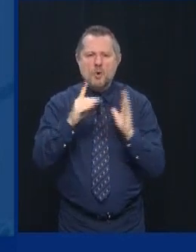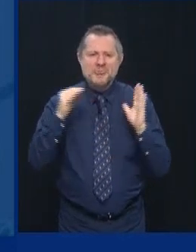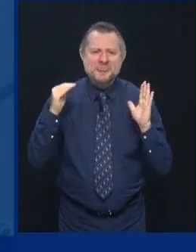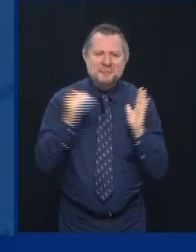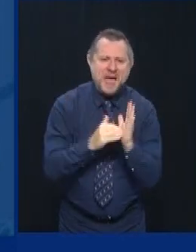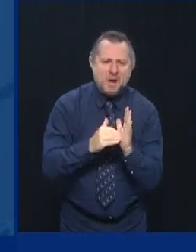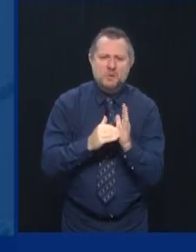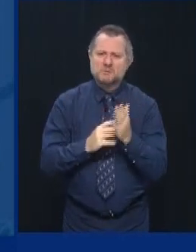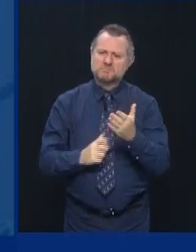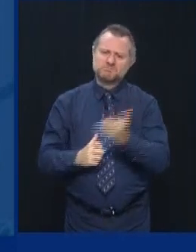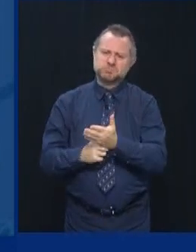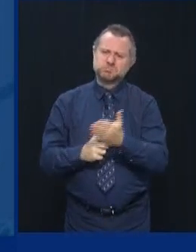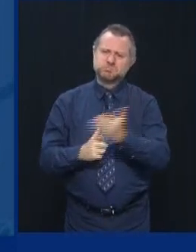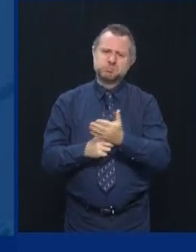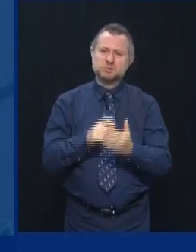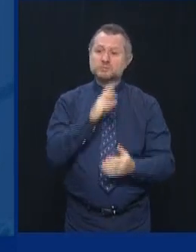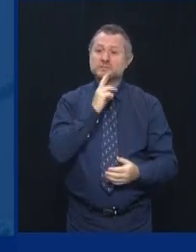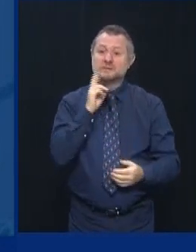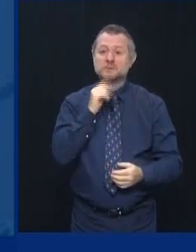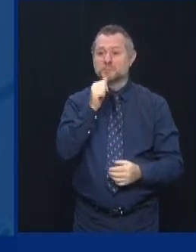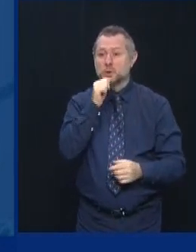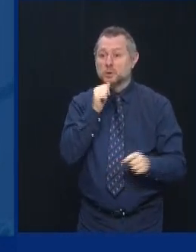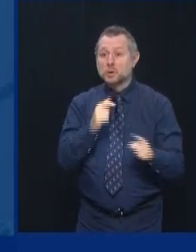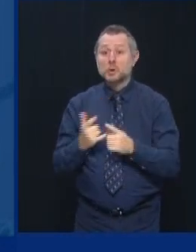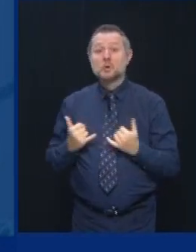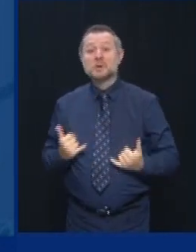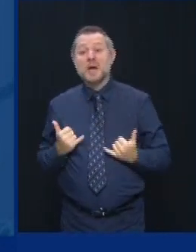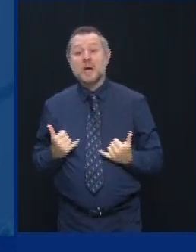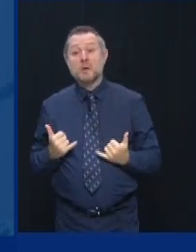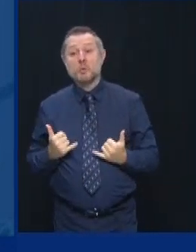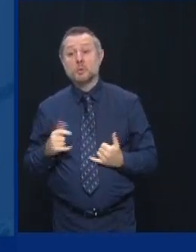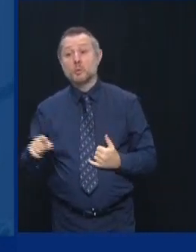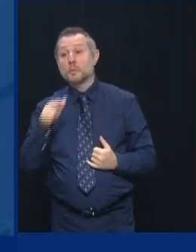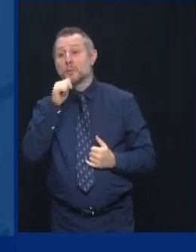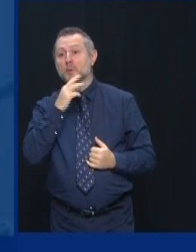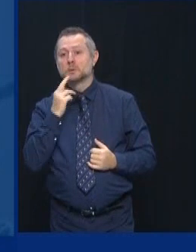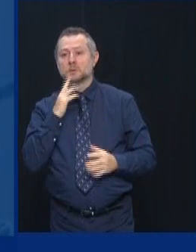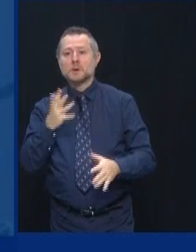WE PUT TOGETHER A TASK FORCE. WE DID OVER 1,000 VIOLATIONS AND